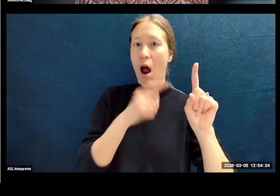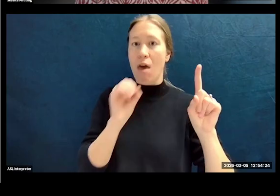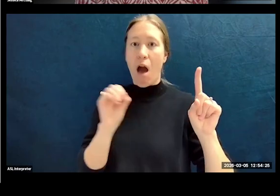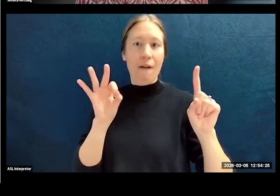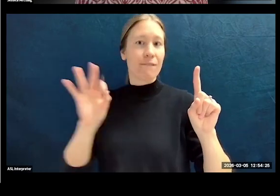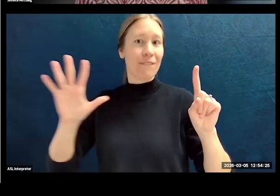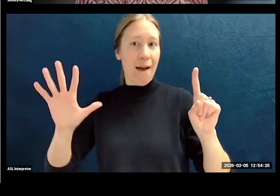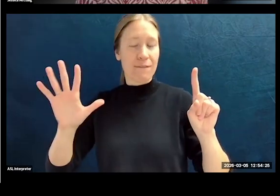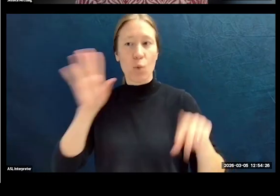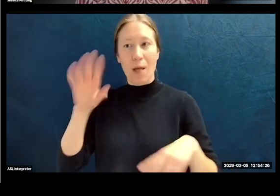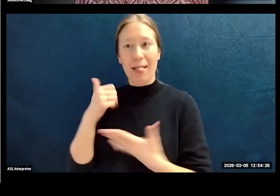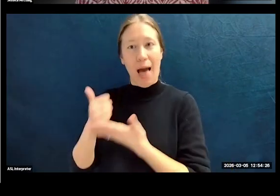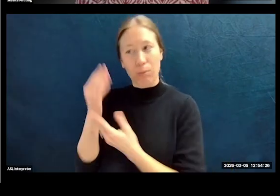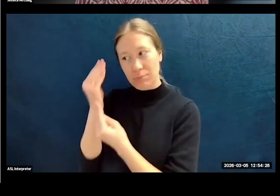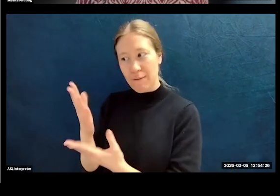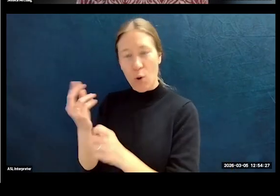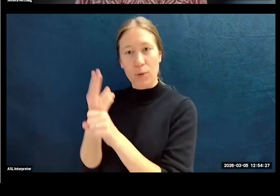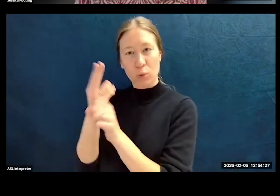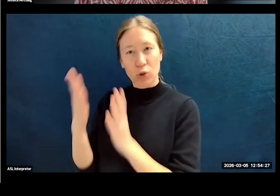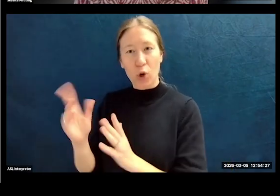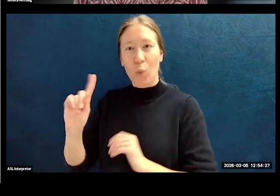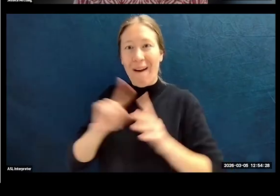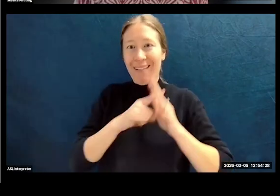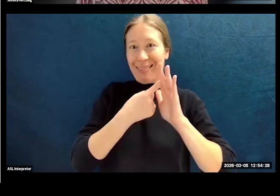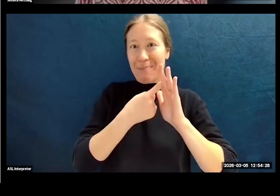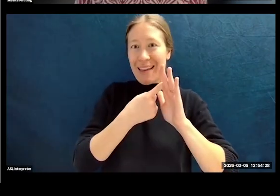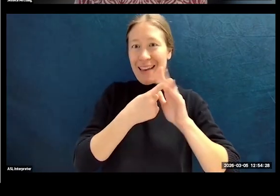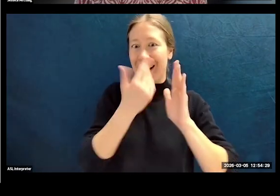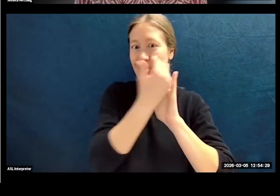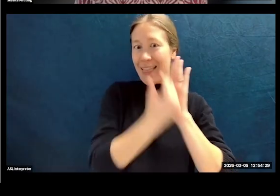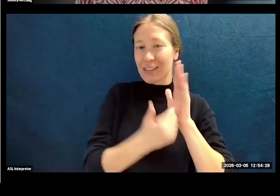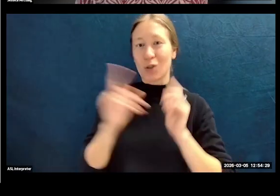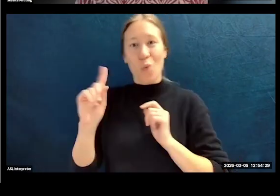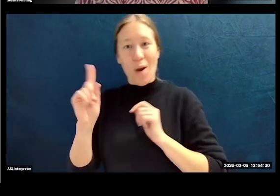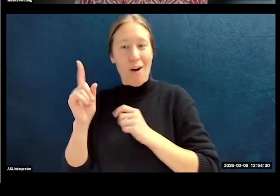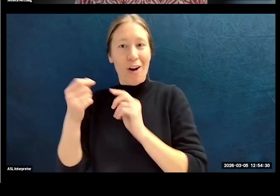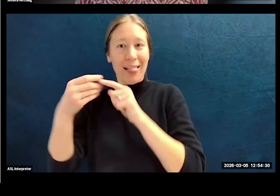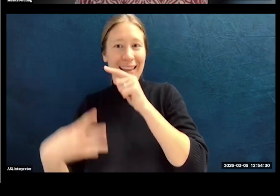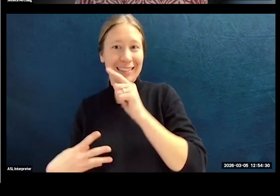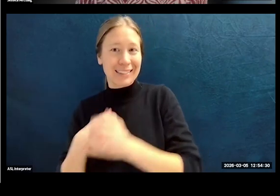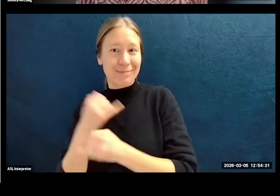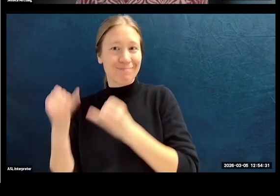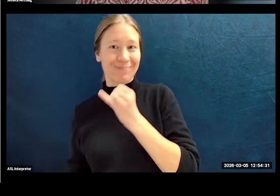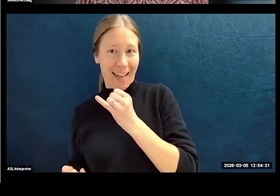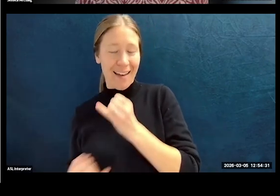where the list begins and ends. The third rule is that missing tags need to be added